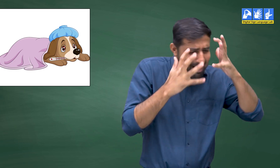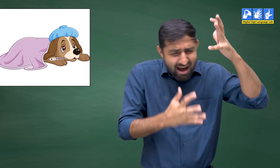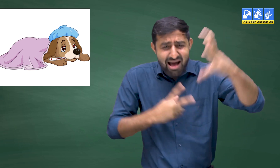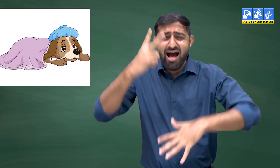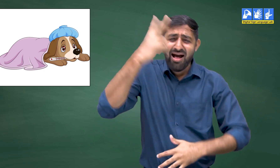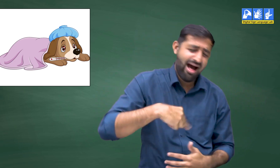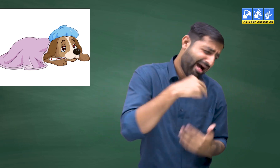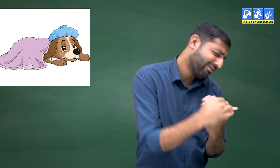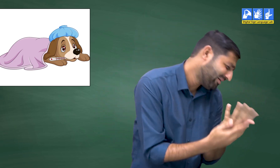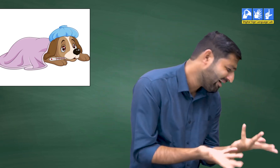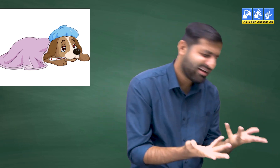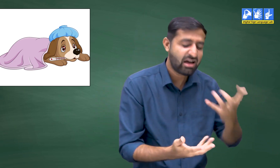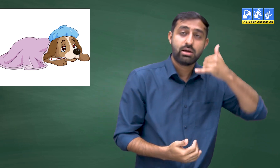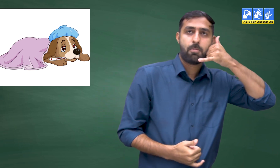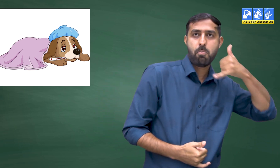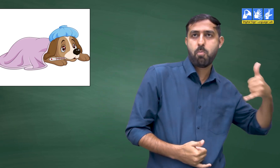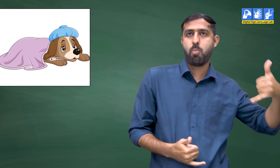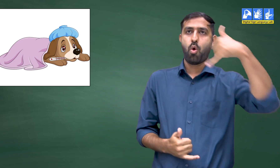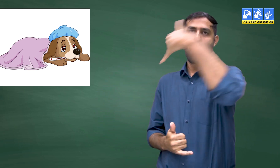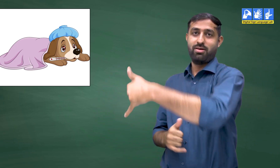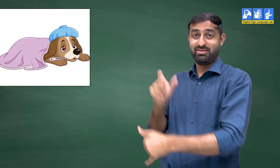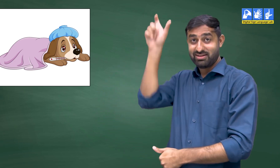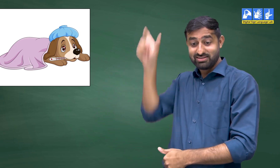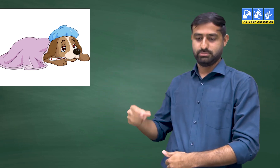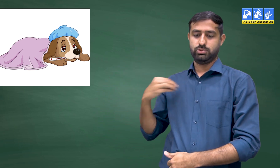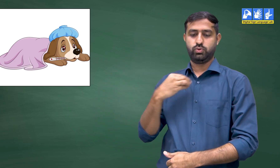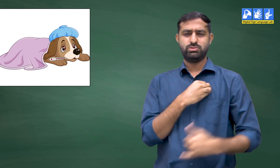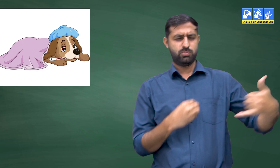Mrs Pumphrey was worried and she kept on crying. She called Dr. Herriot.